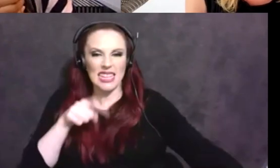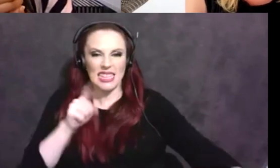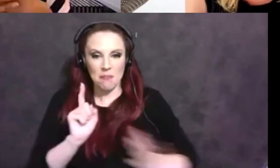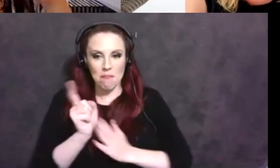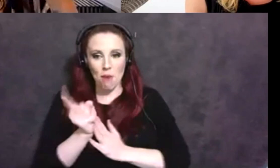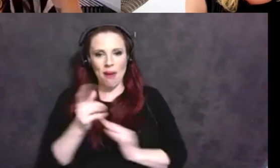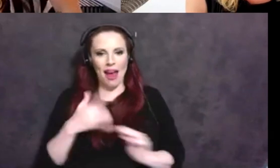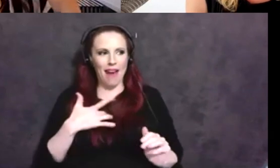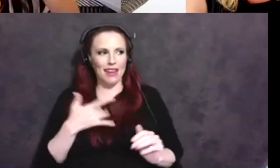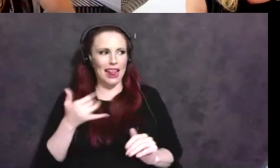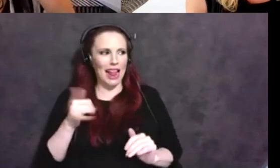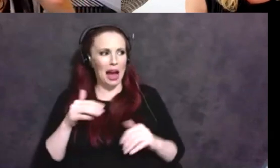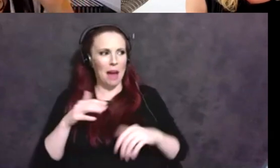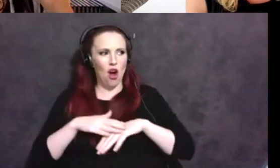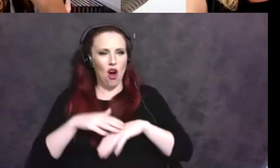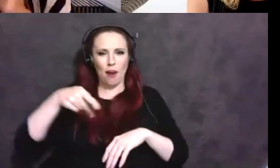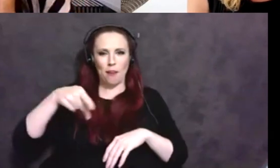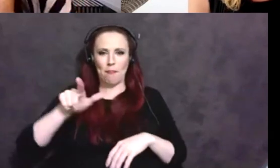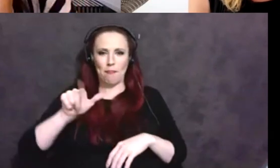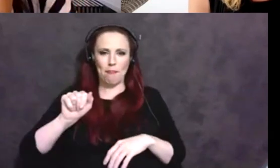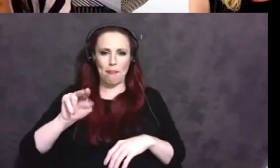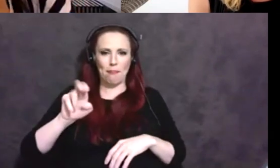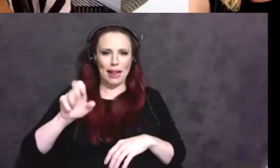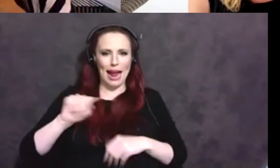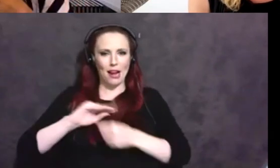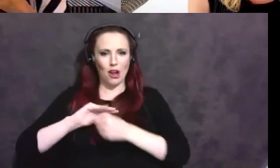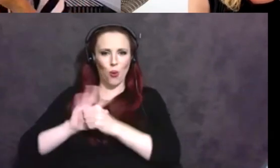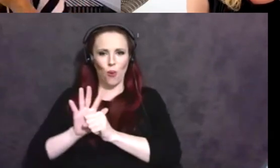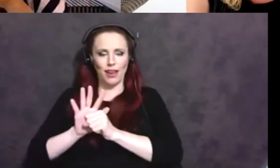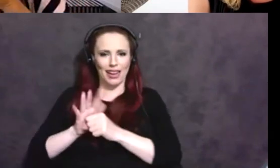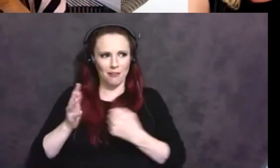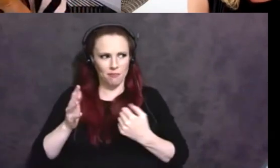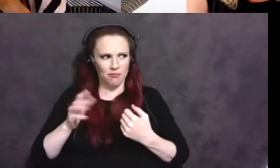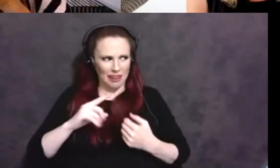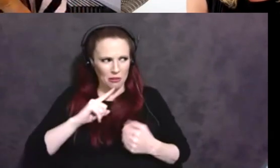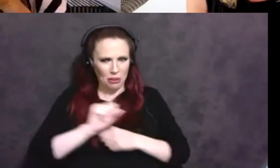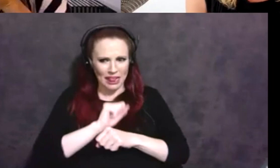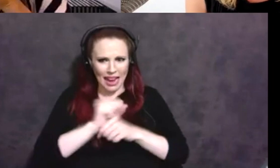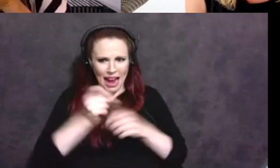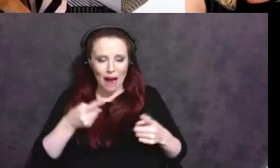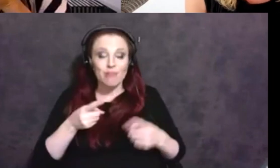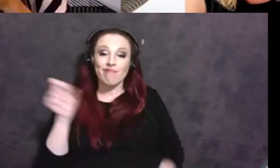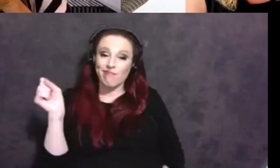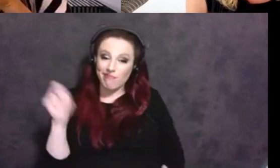and affecting othering? This moment, sometimes I feel like I am on